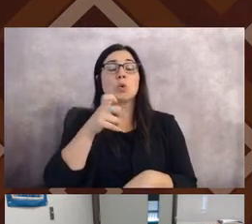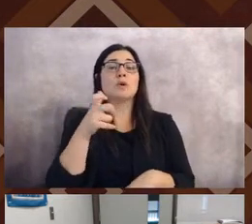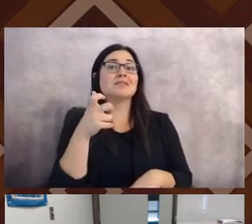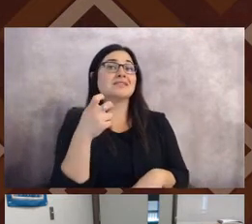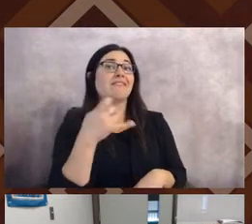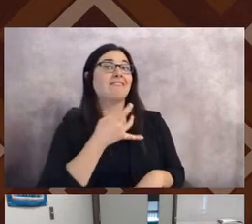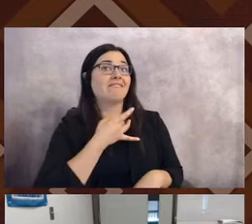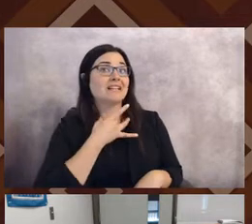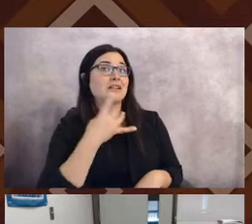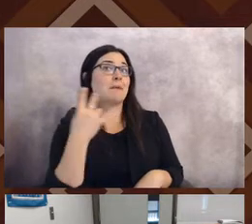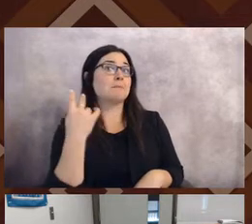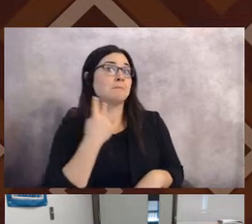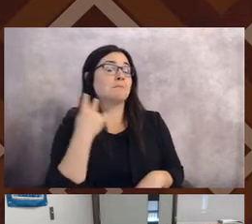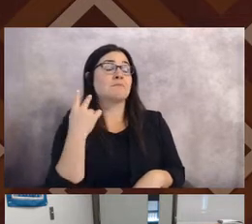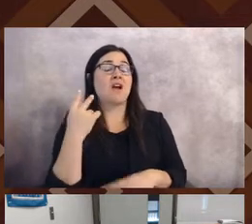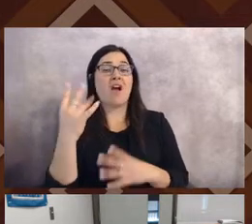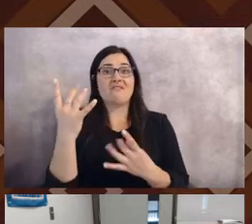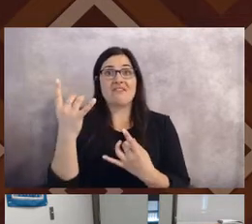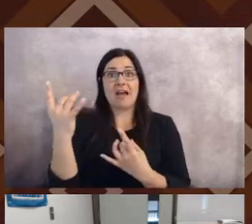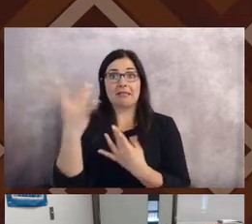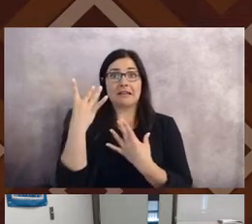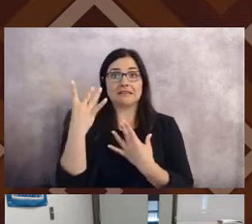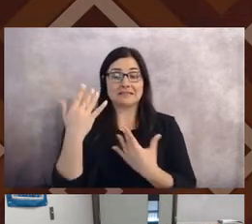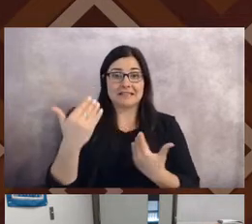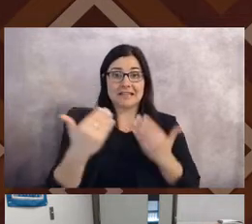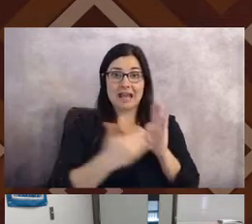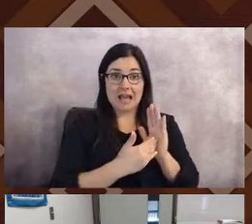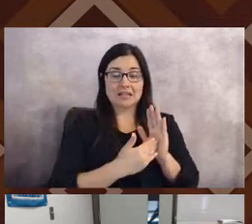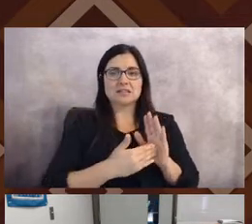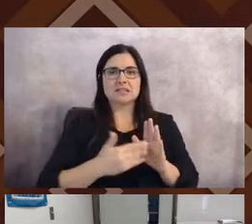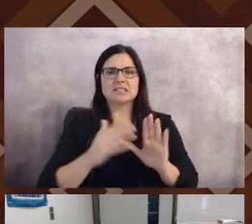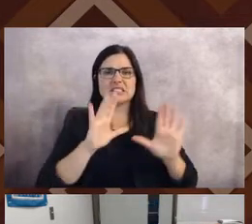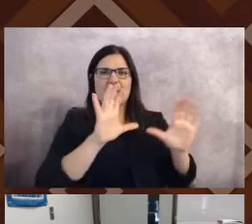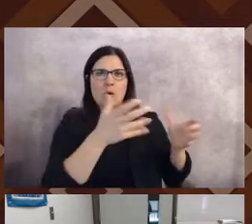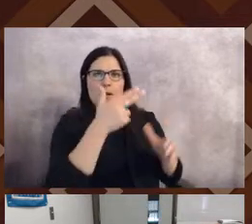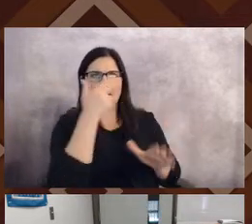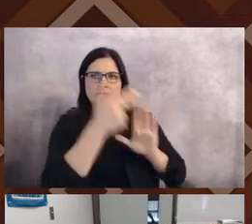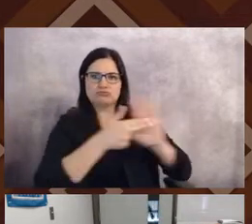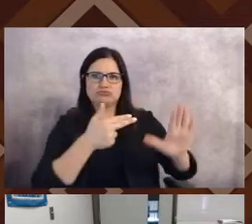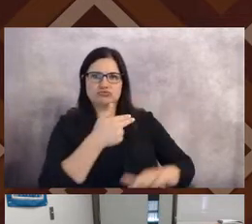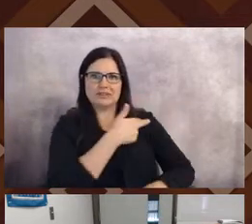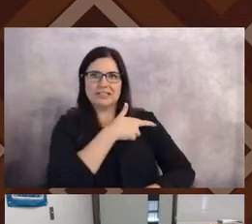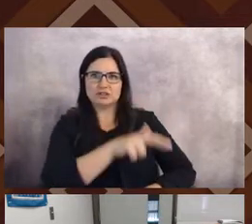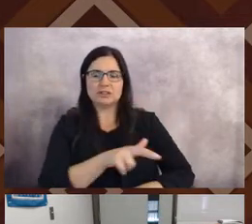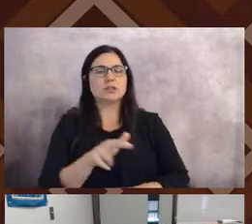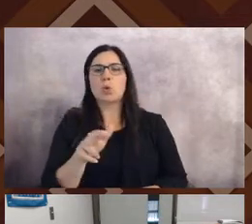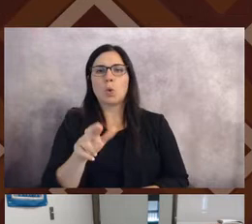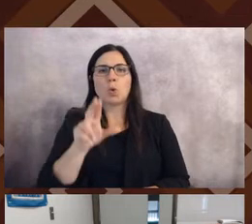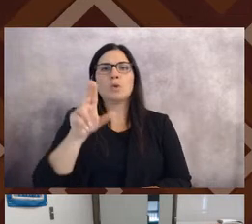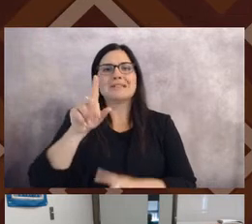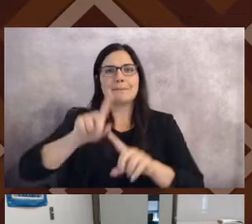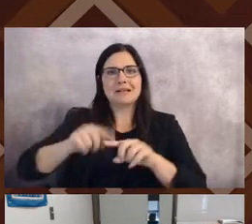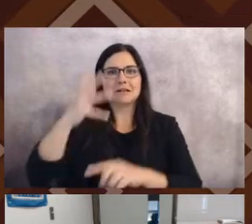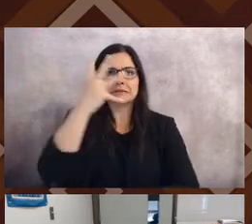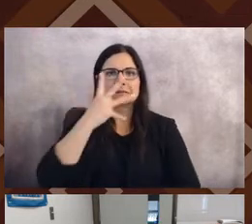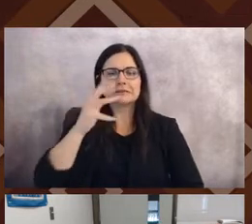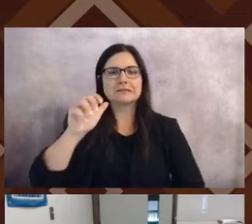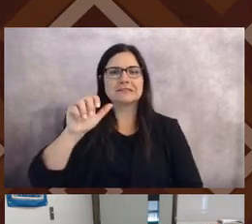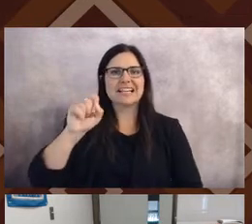basically I feel if you're Asian, they're easy targets. Nothing's going to happen.